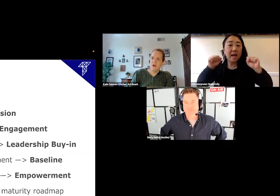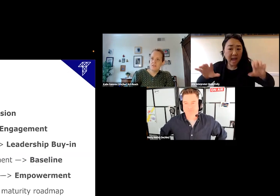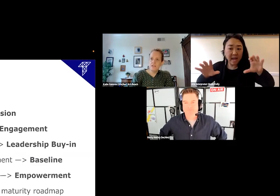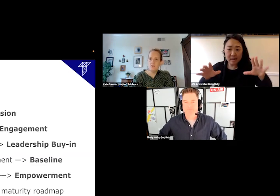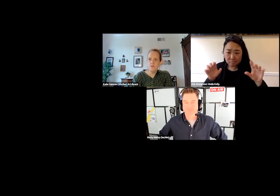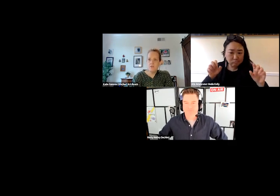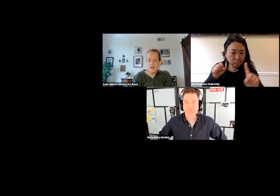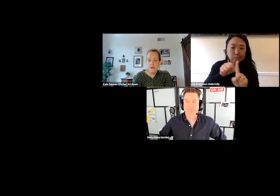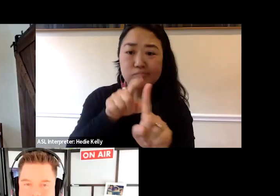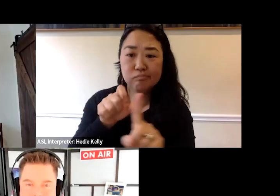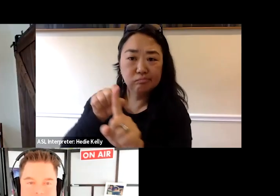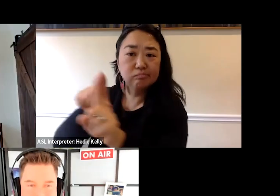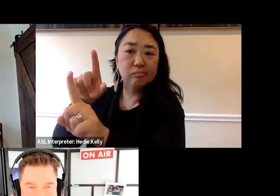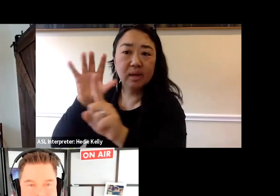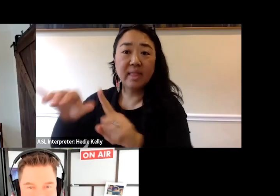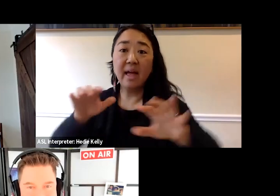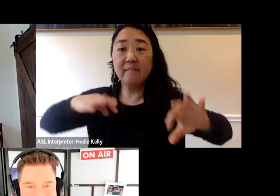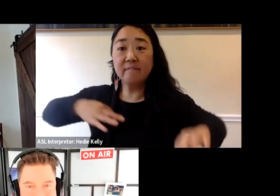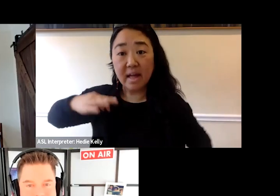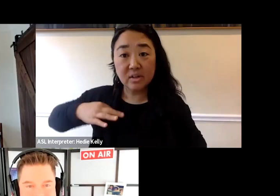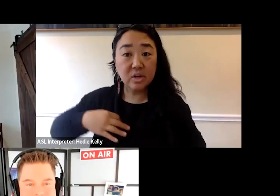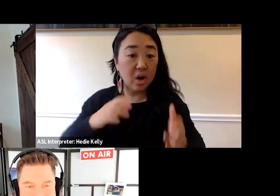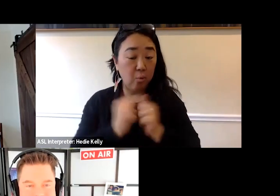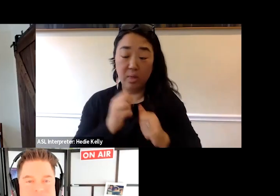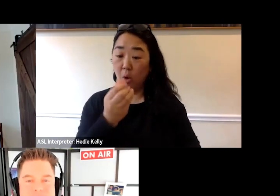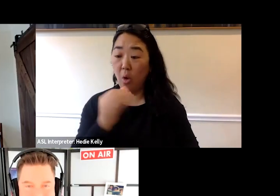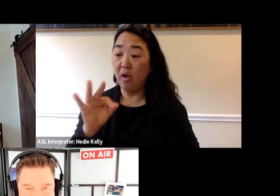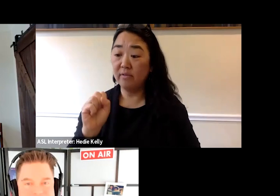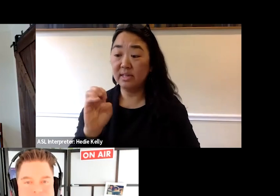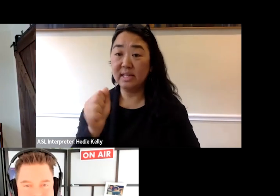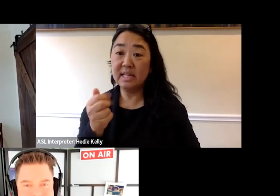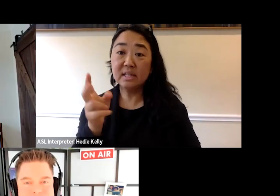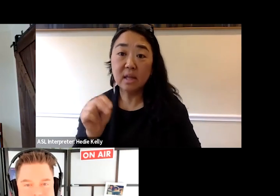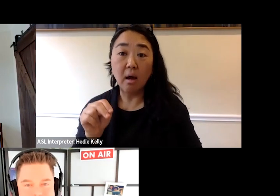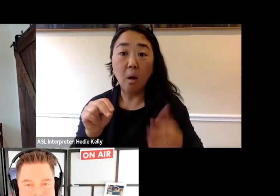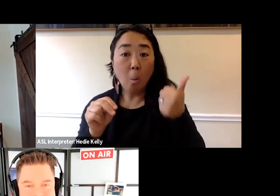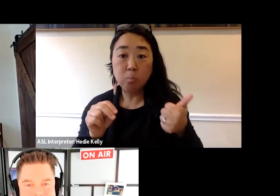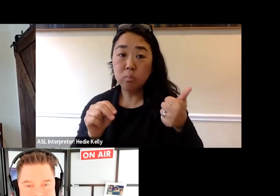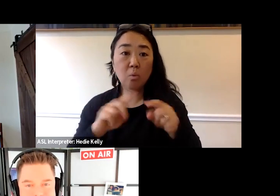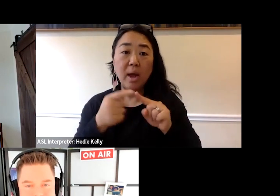volunteers, perhaps in the offseason when you're not outside in the garden,